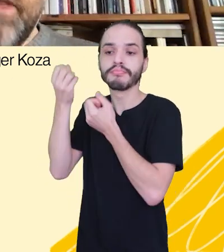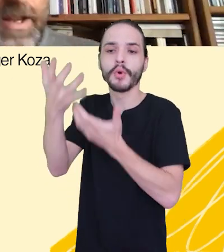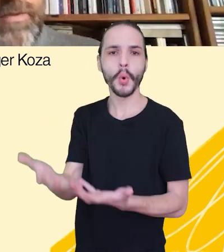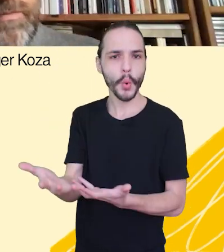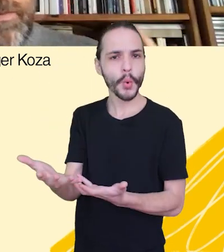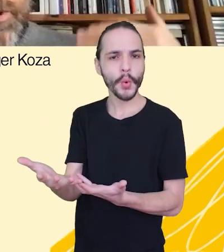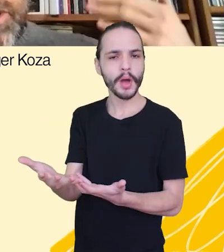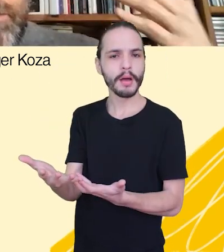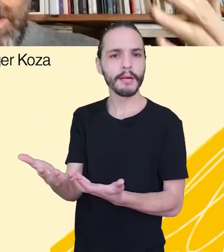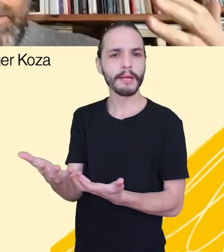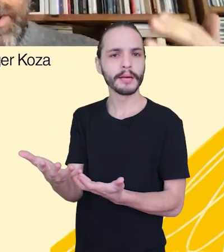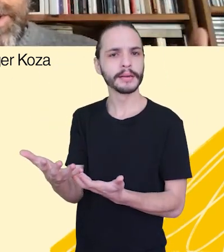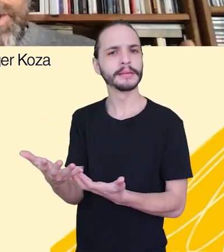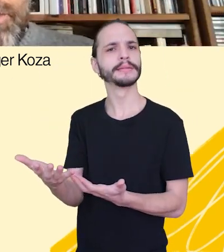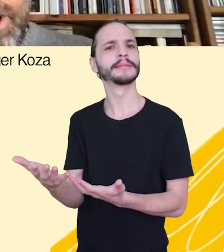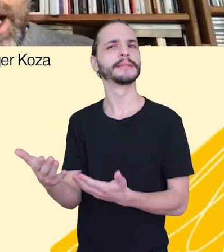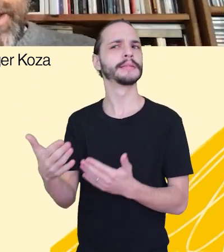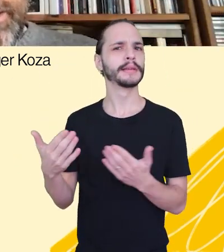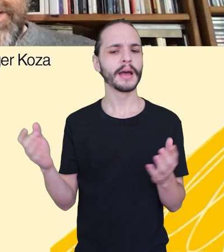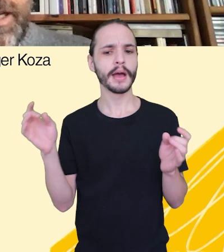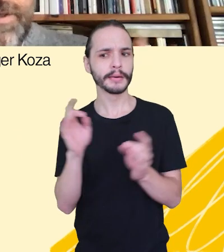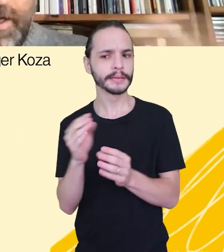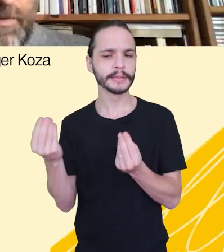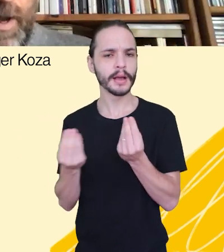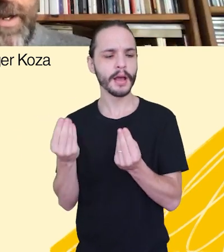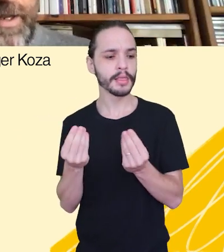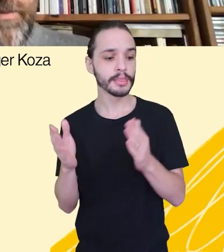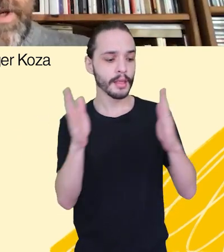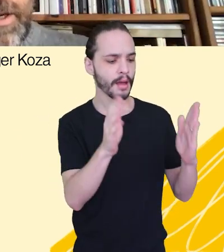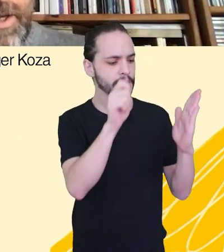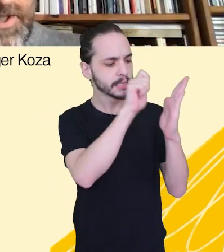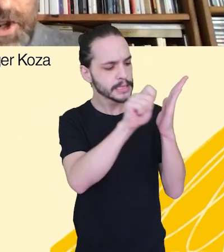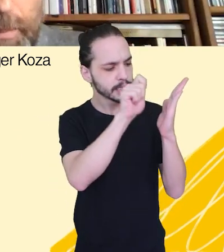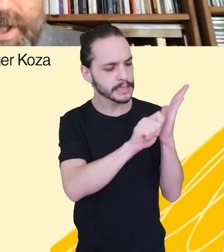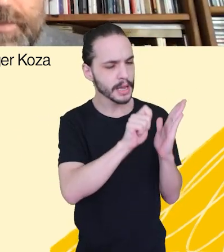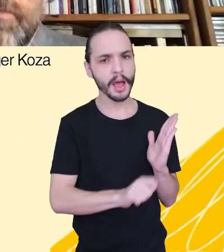Then there is the moment that you write a script